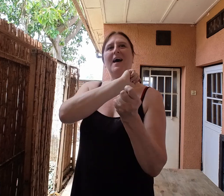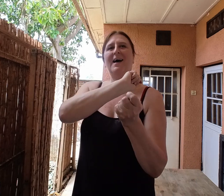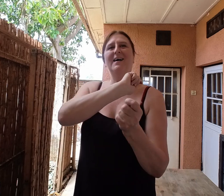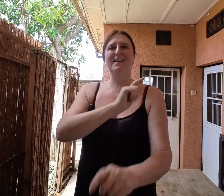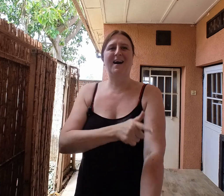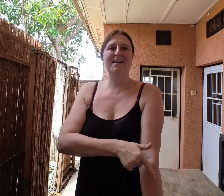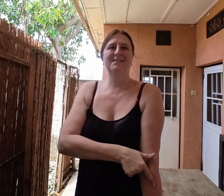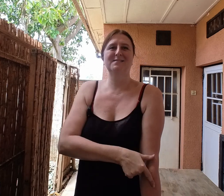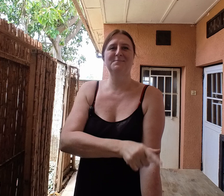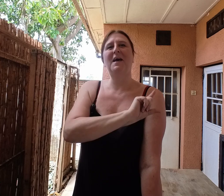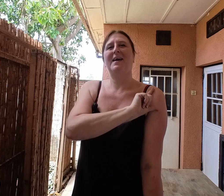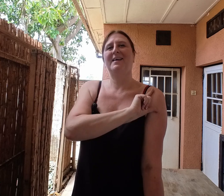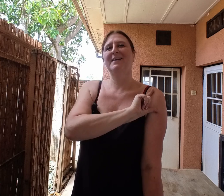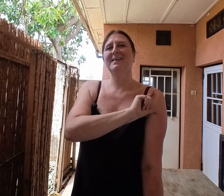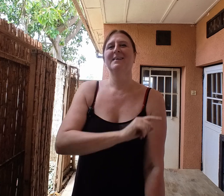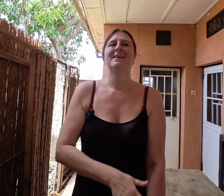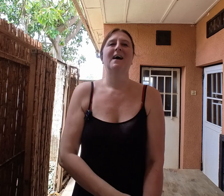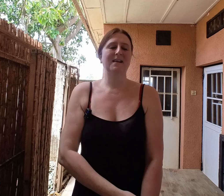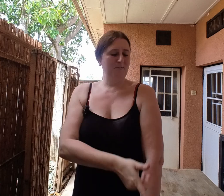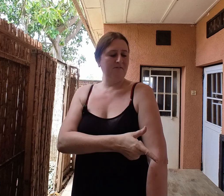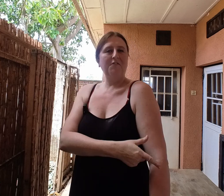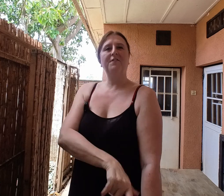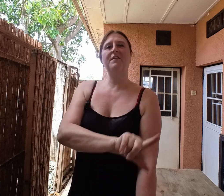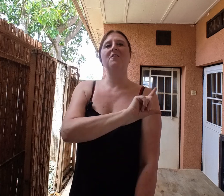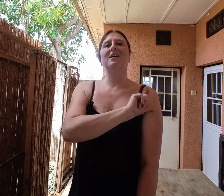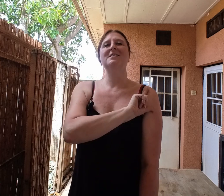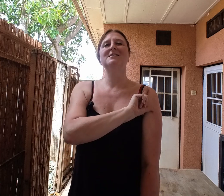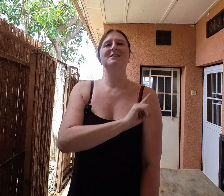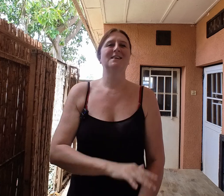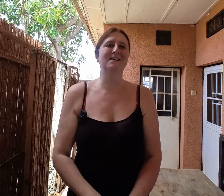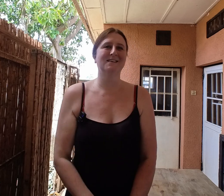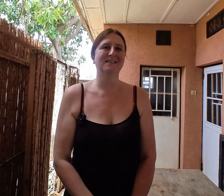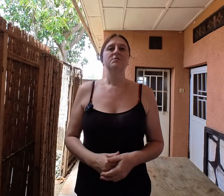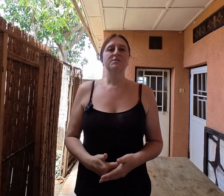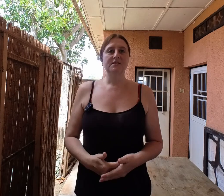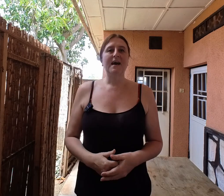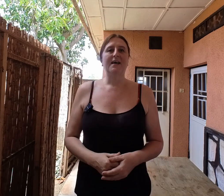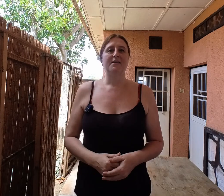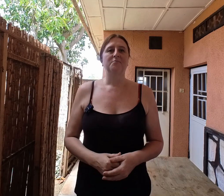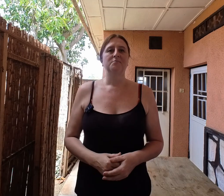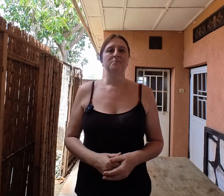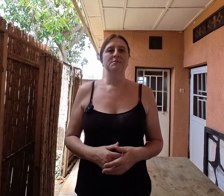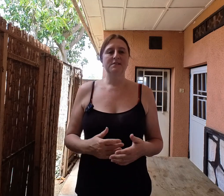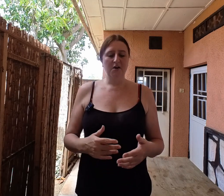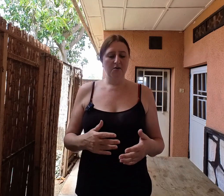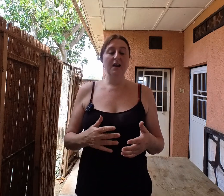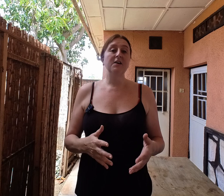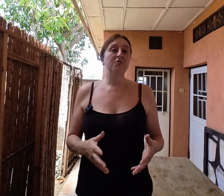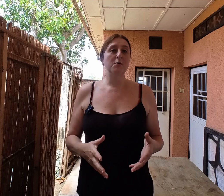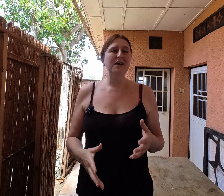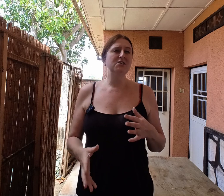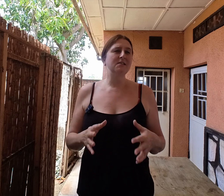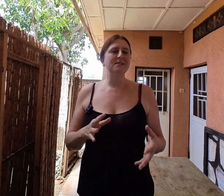olé kind of Spain. A little bit of a flourish. Sudan. So, like Croatia,